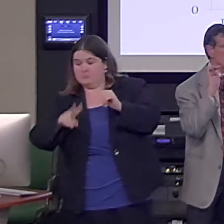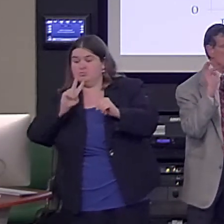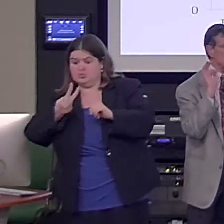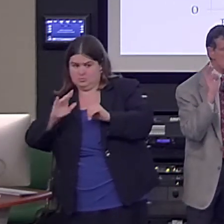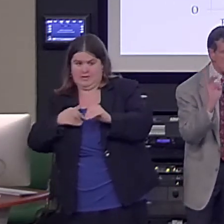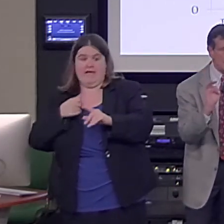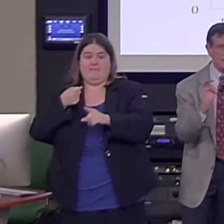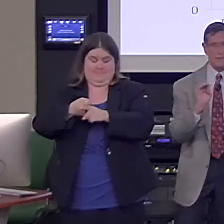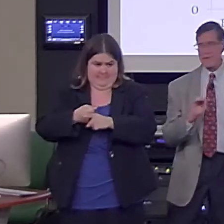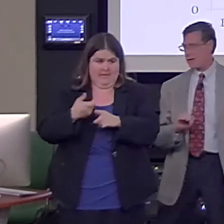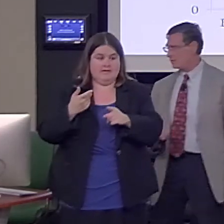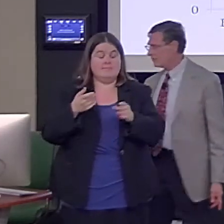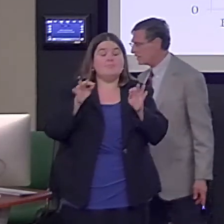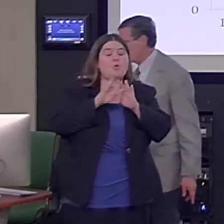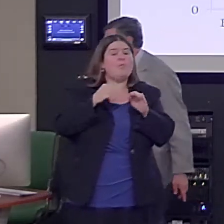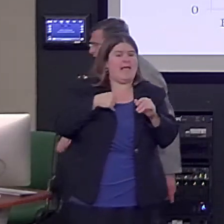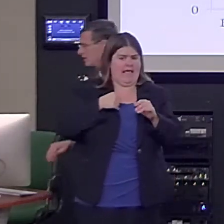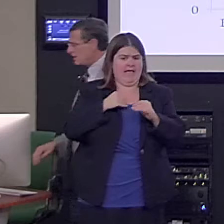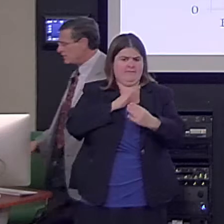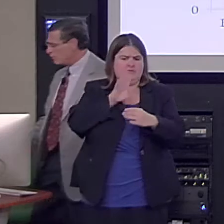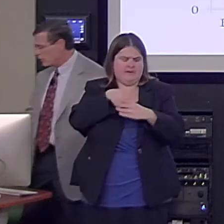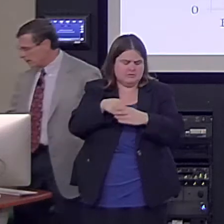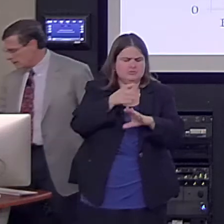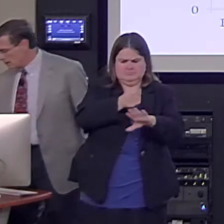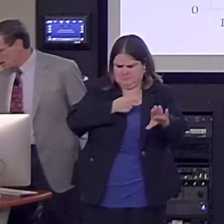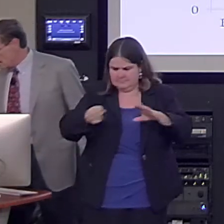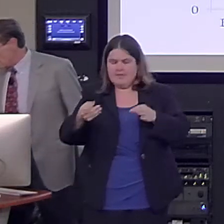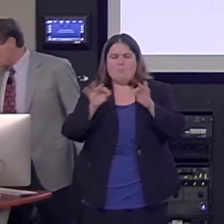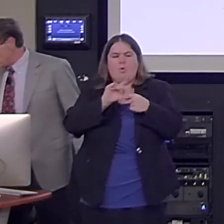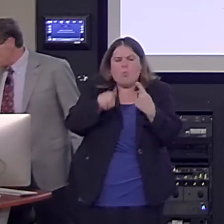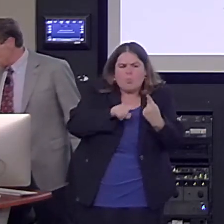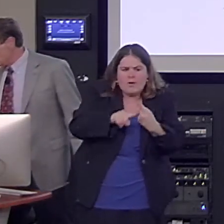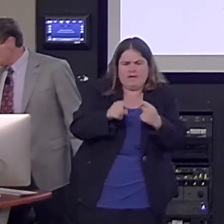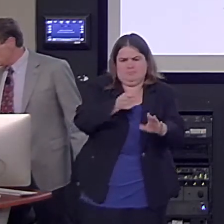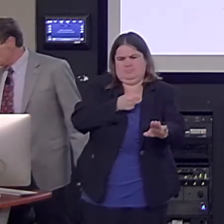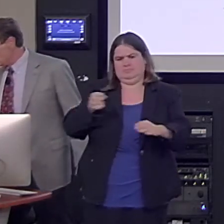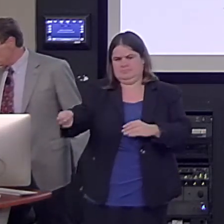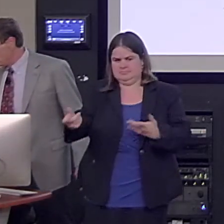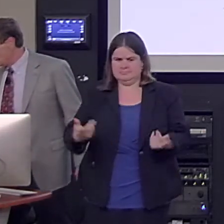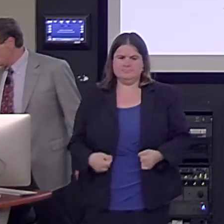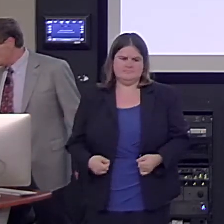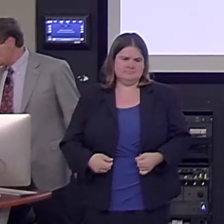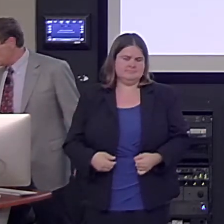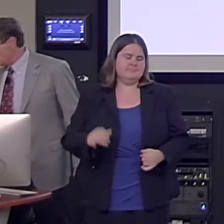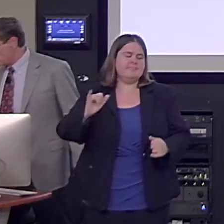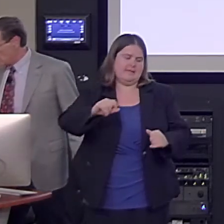but also the timing of that intervention is important. And that was also true.